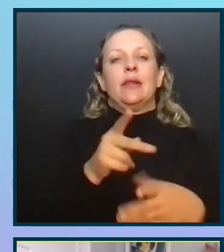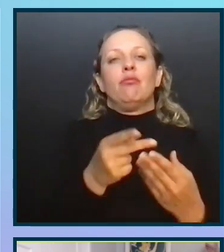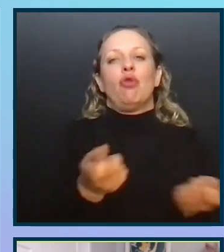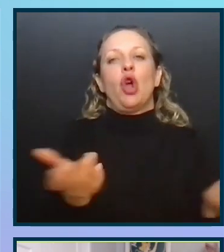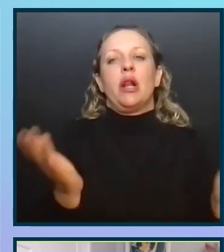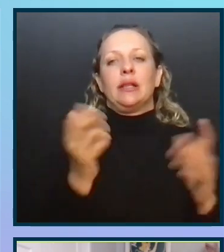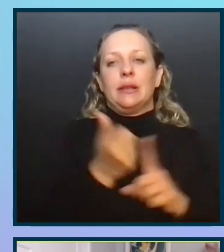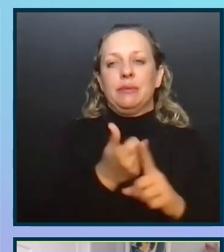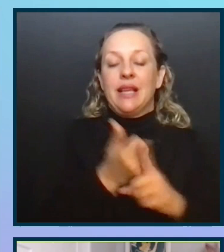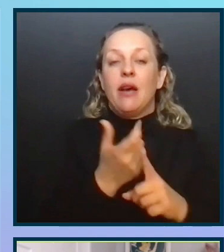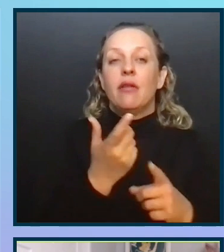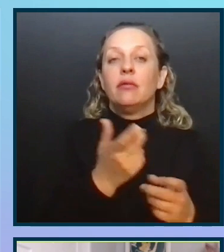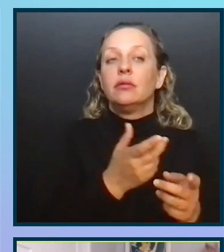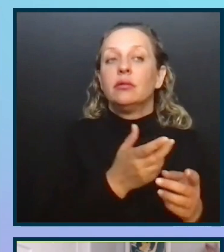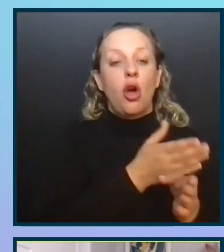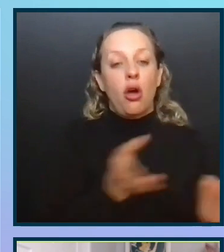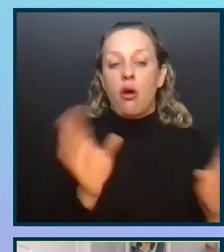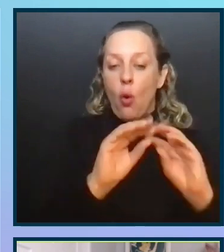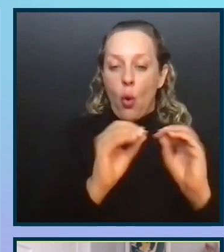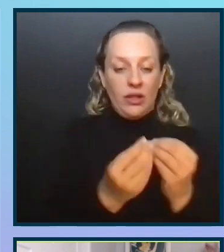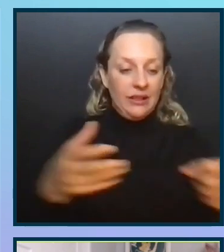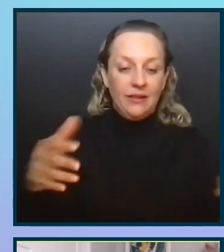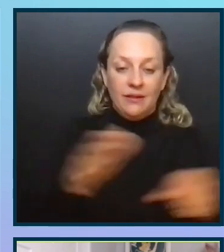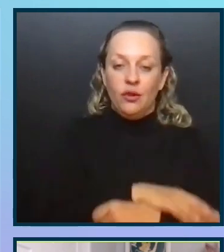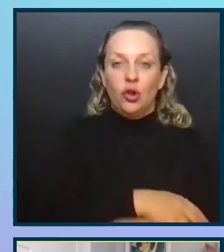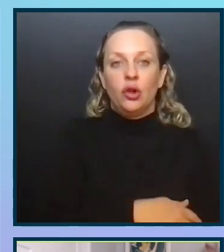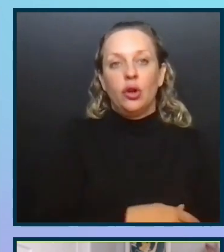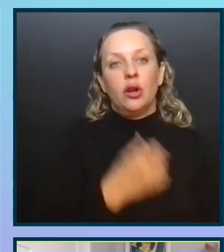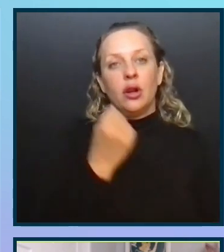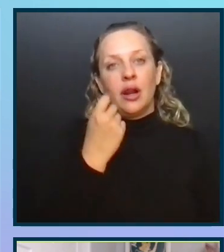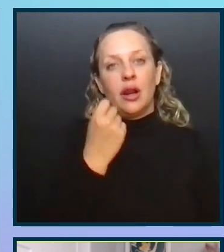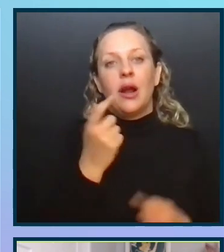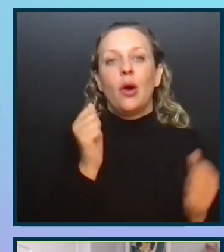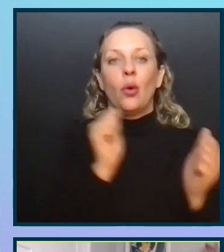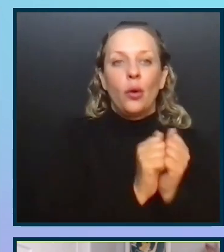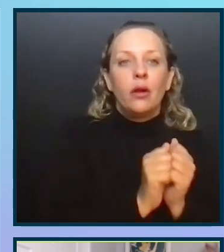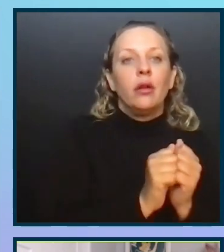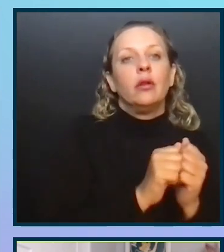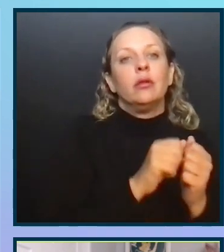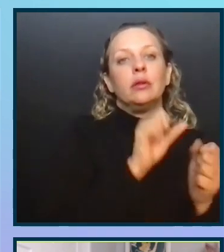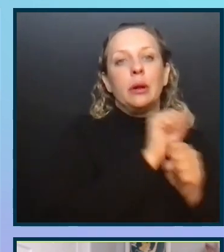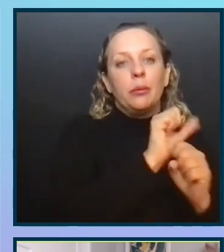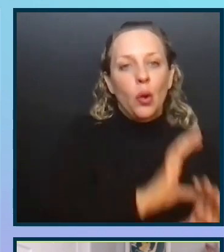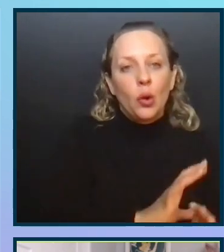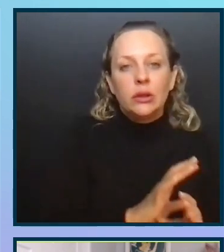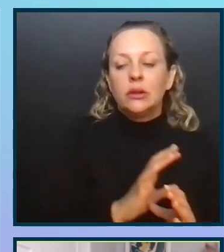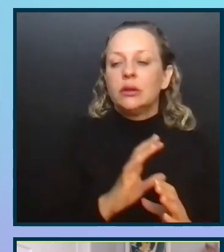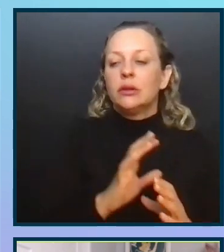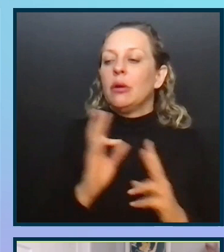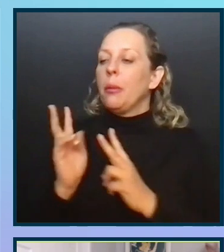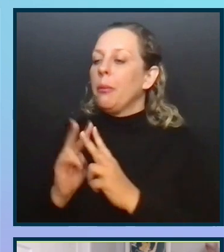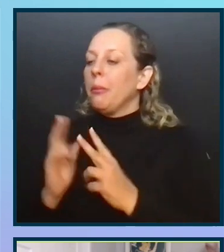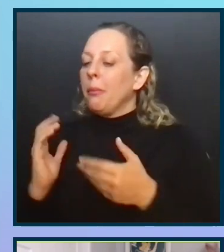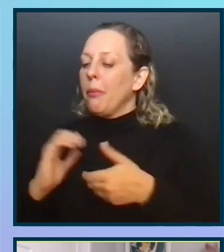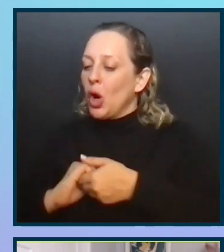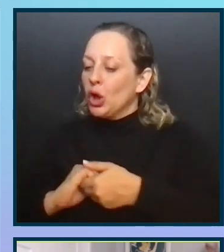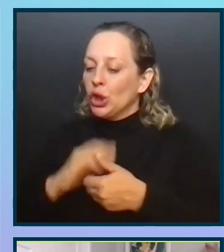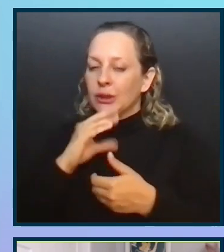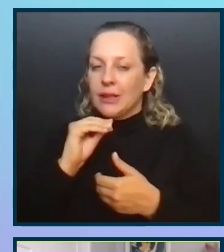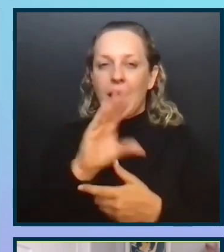Across an organization, for employees, and with partners, and vendors. This can include accessibility governance,